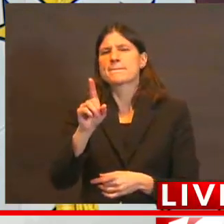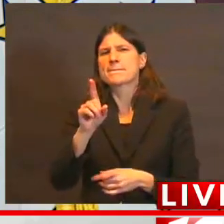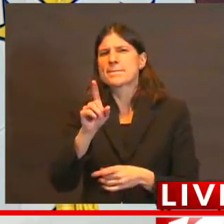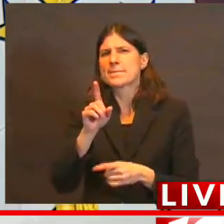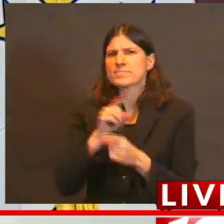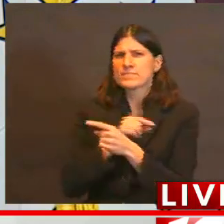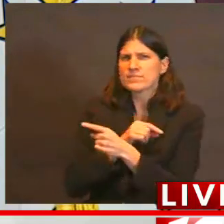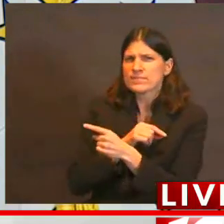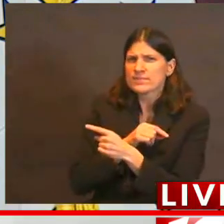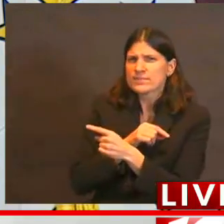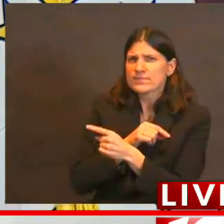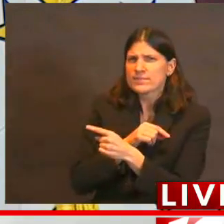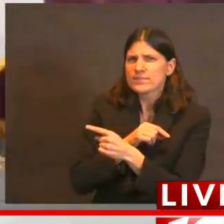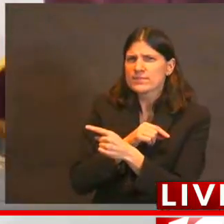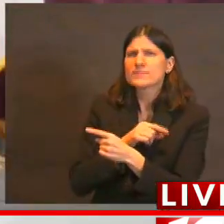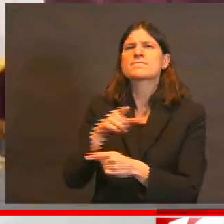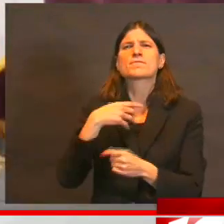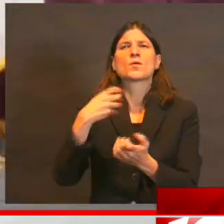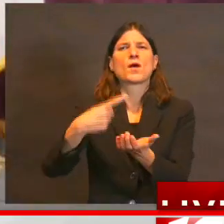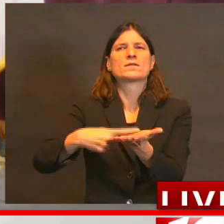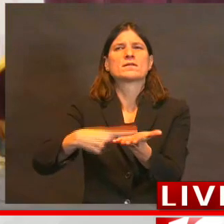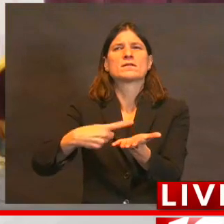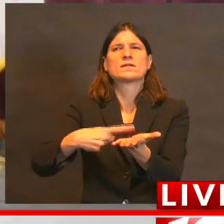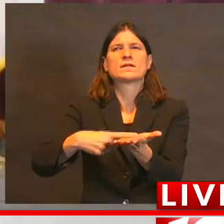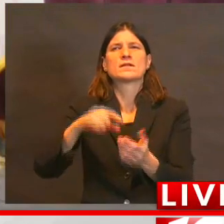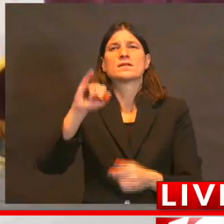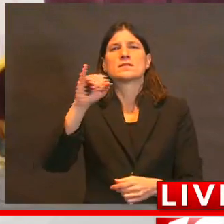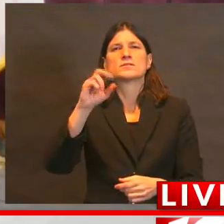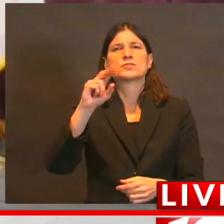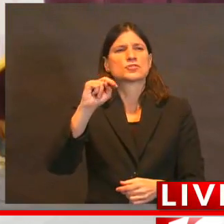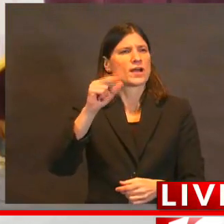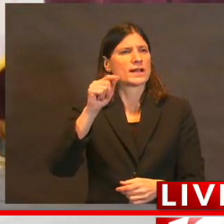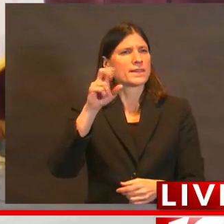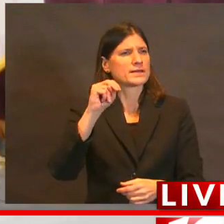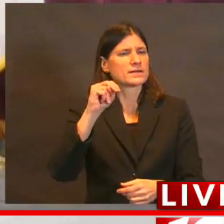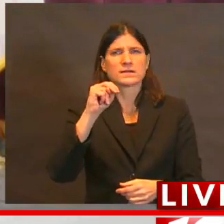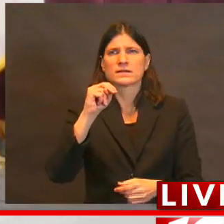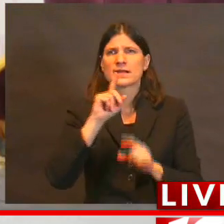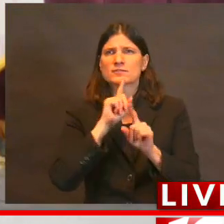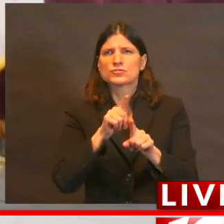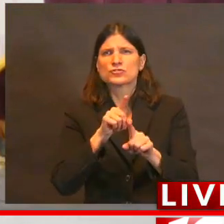AVAILABLE TO CONTINUE TO ANSWER ANY QUESTIONS CONNECTED